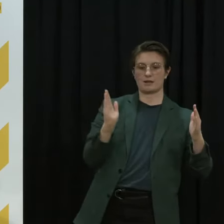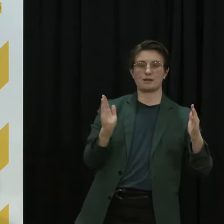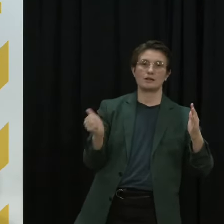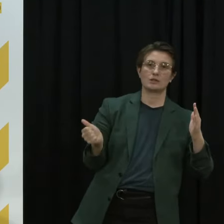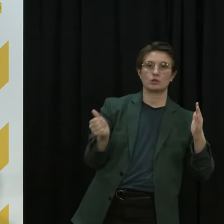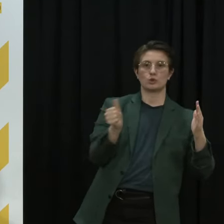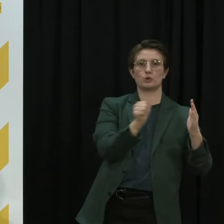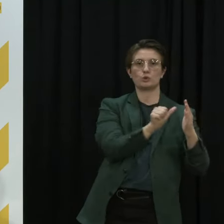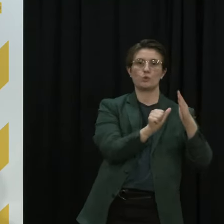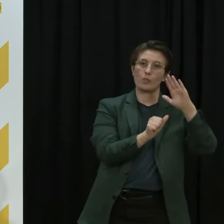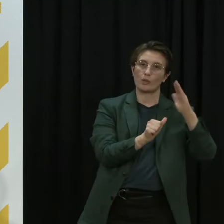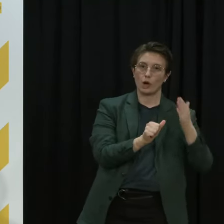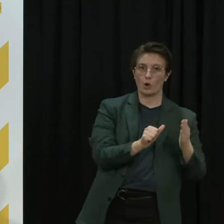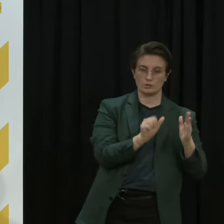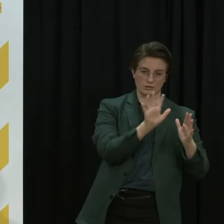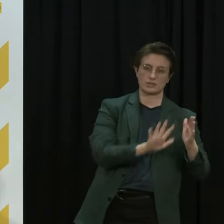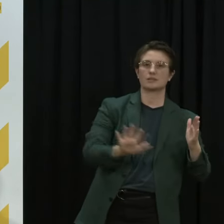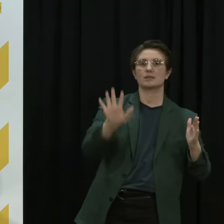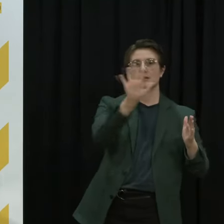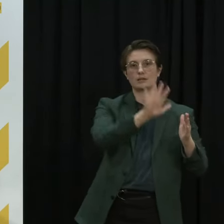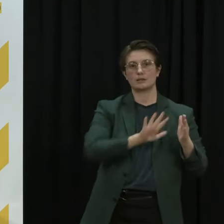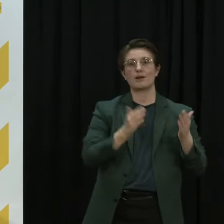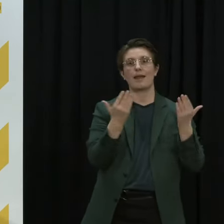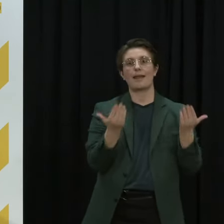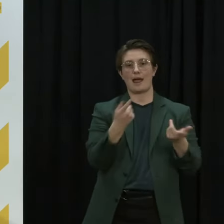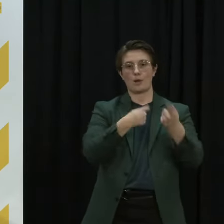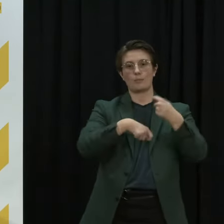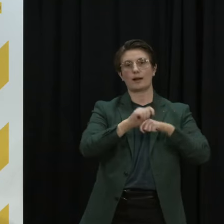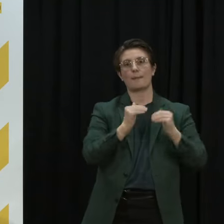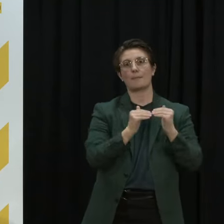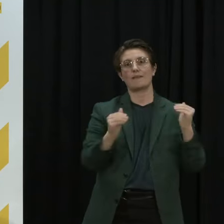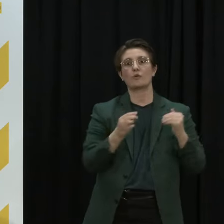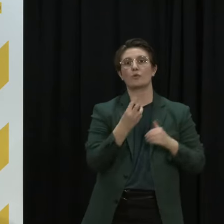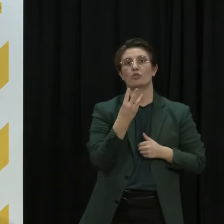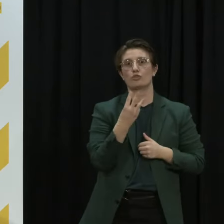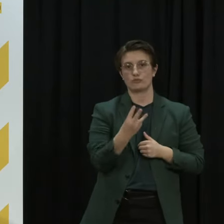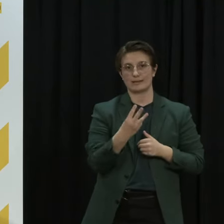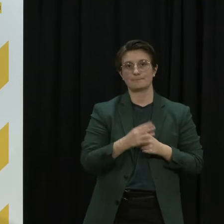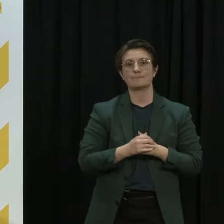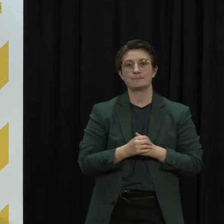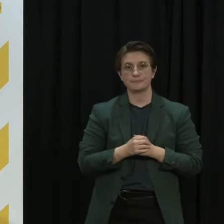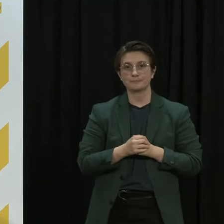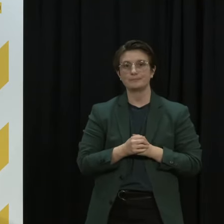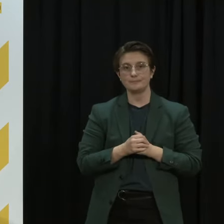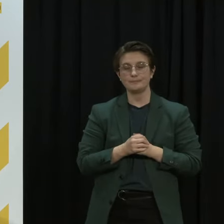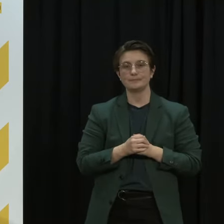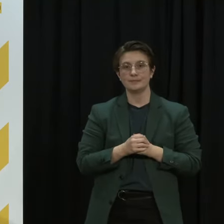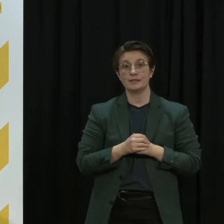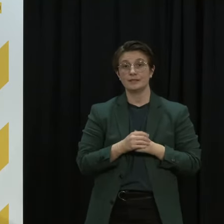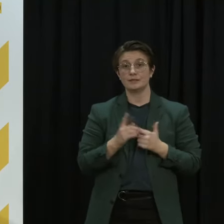term) it will meet the existing boundary.